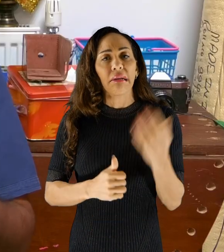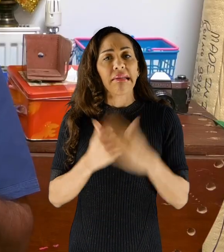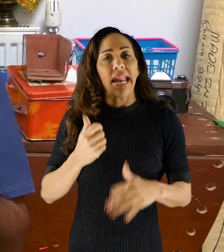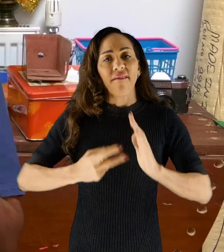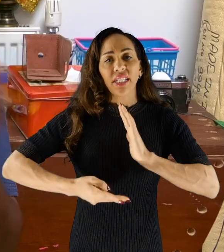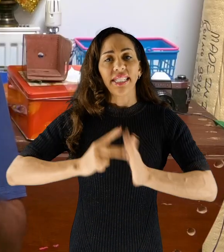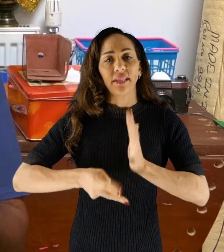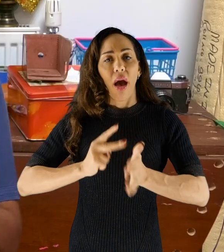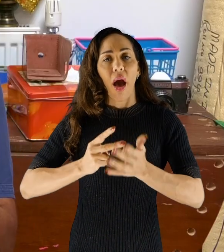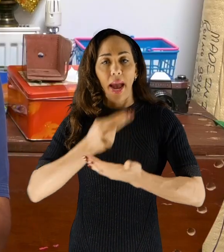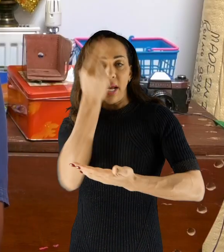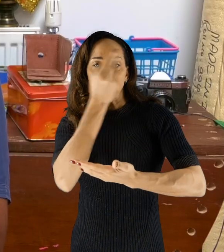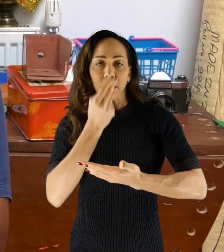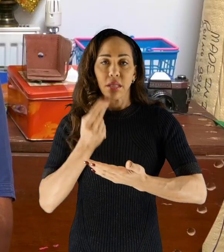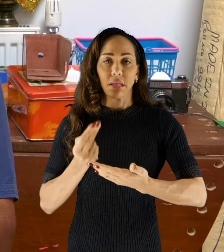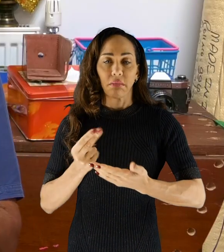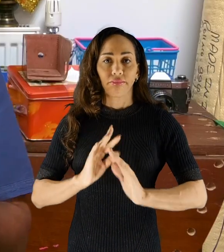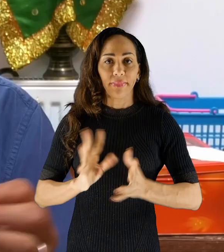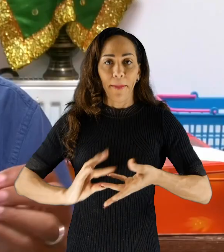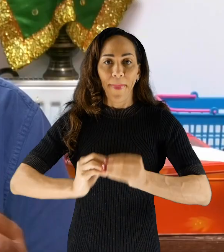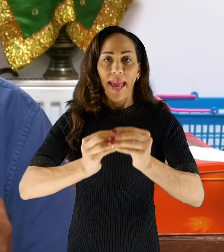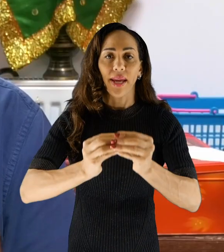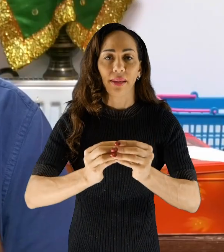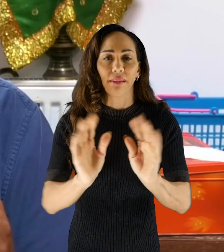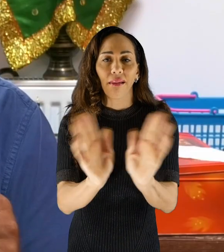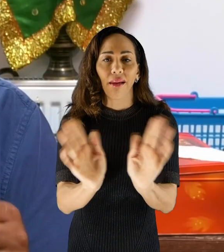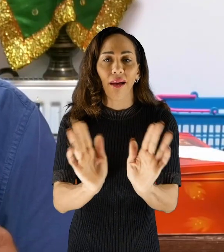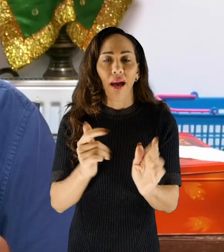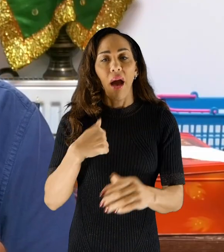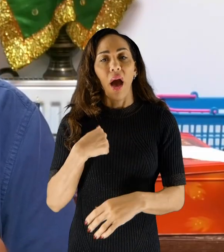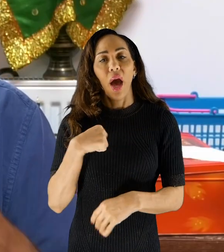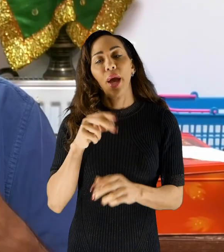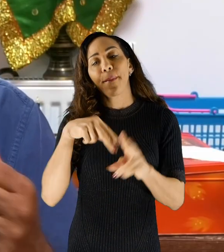not to design something and then make it. It's very much about a conversation